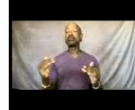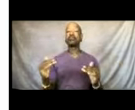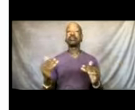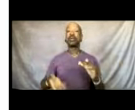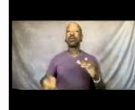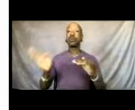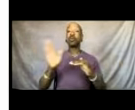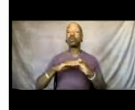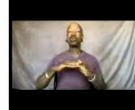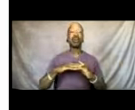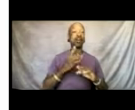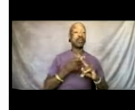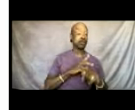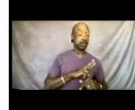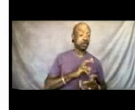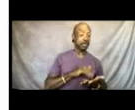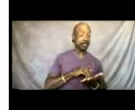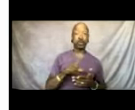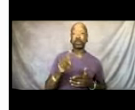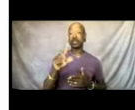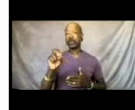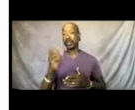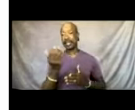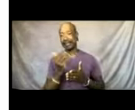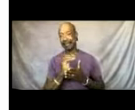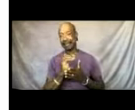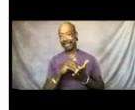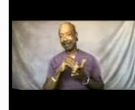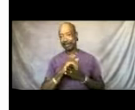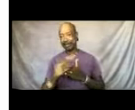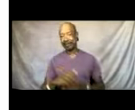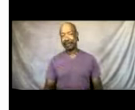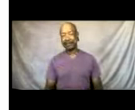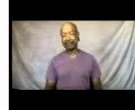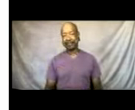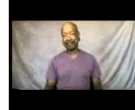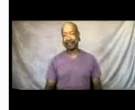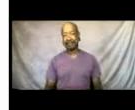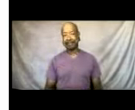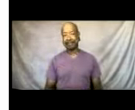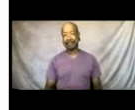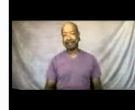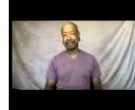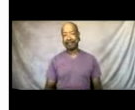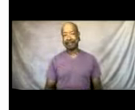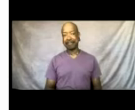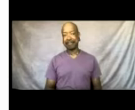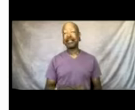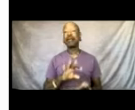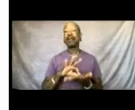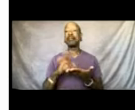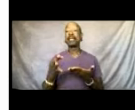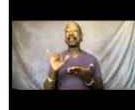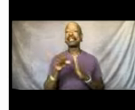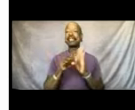we're really only focusing on assets and the fact that the limit is just increasing from $2,000 to